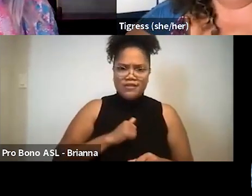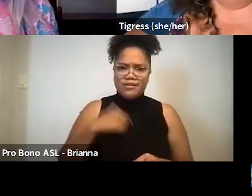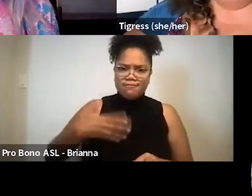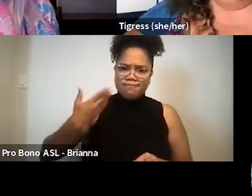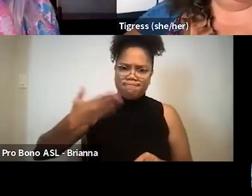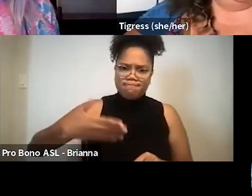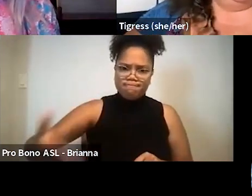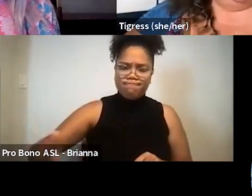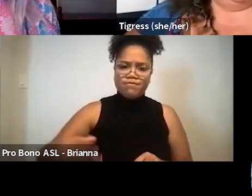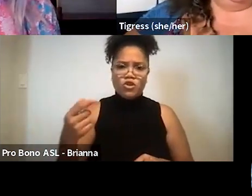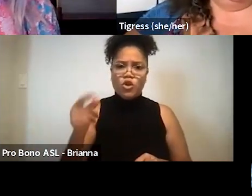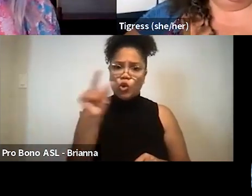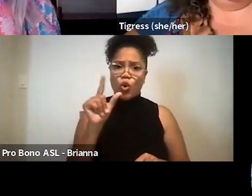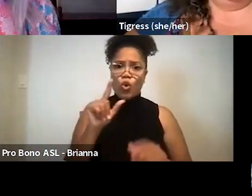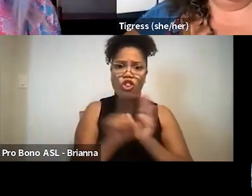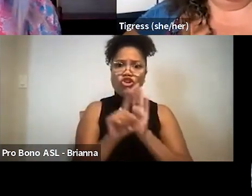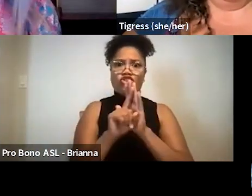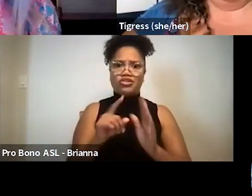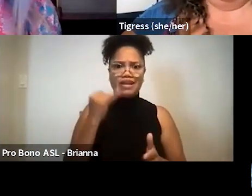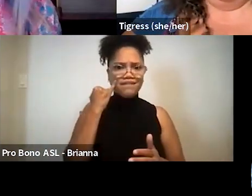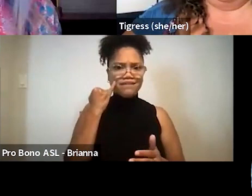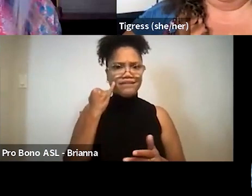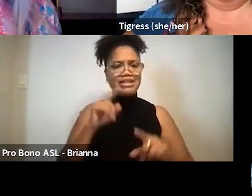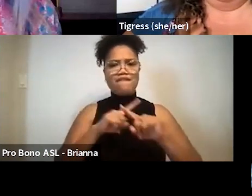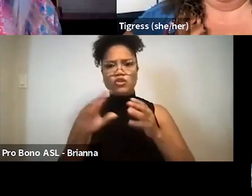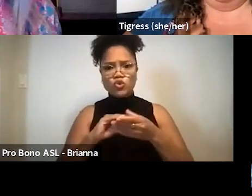Google Alerts for, you know, when different stories come out